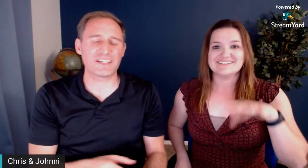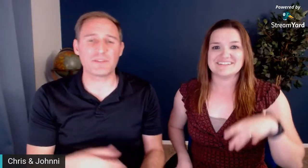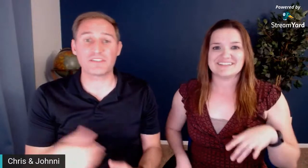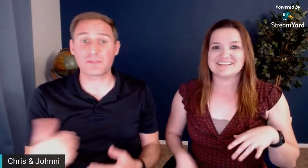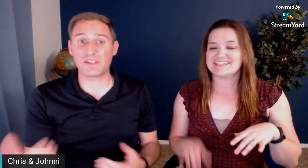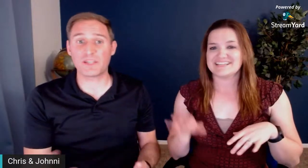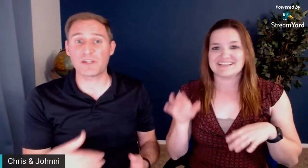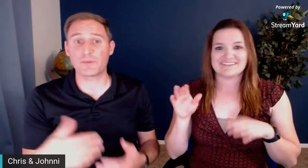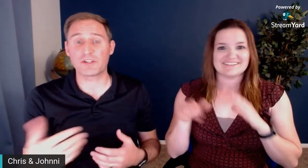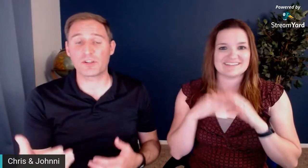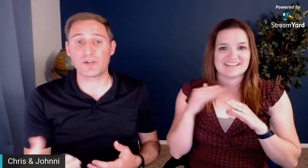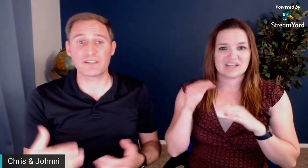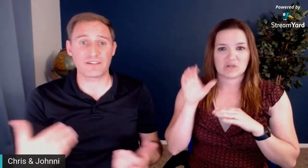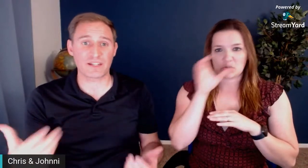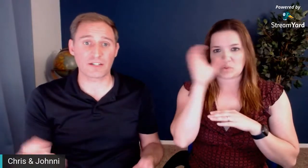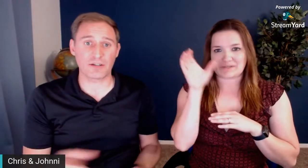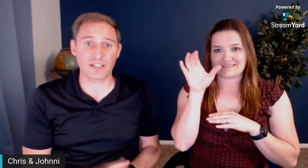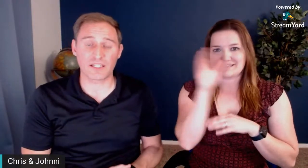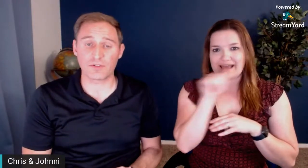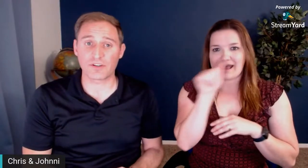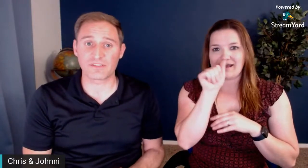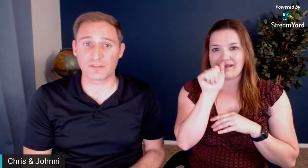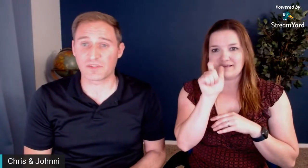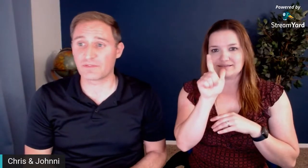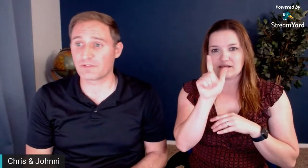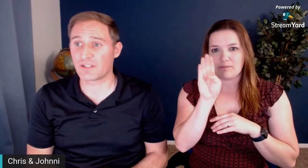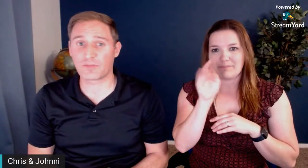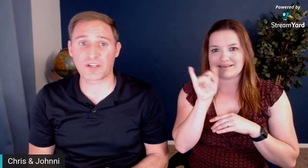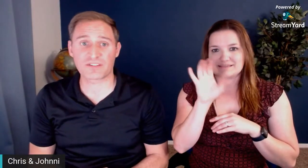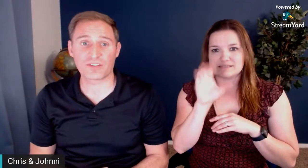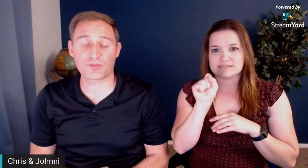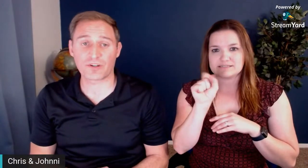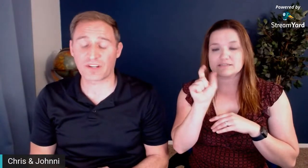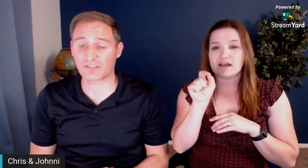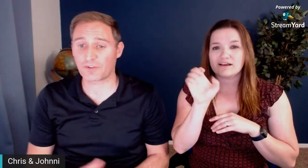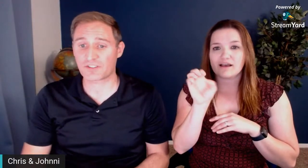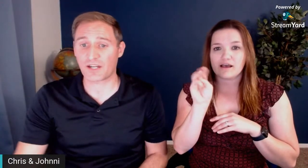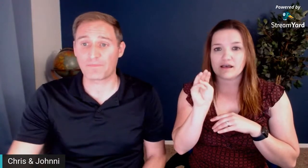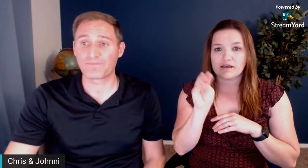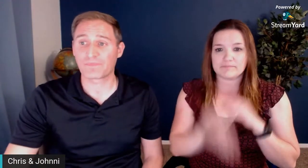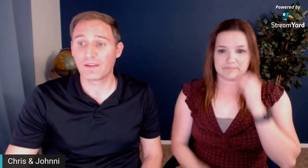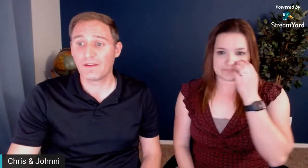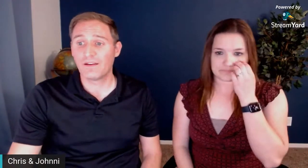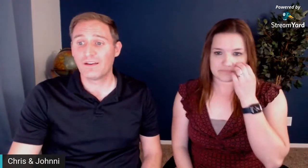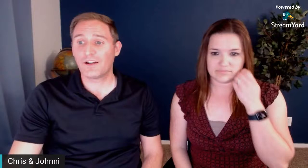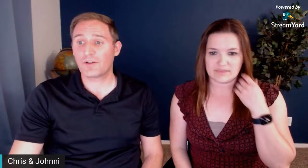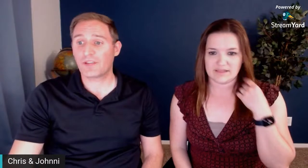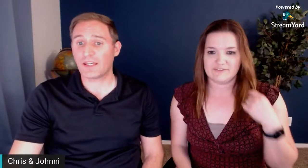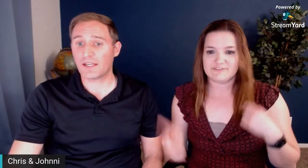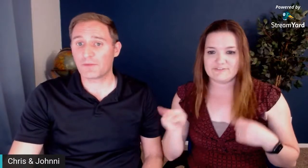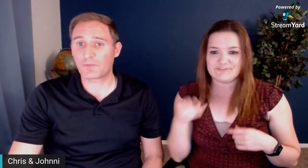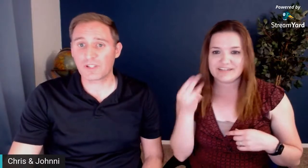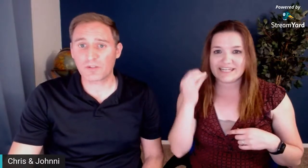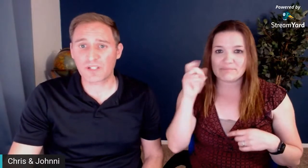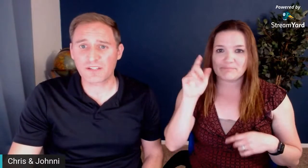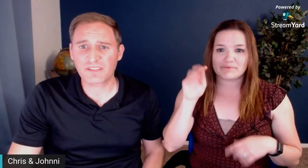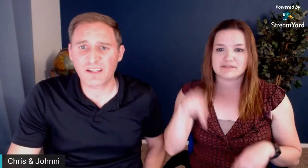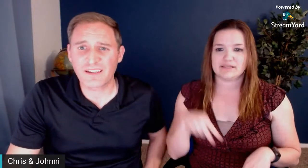same deal send me an email let me know you won and then i'll go ahead and give you all the zoom in information to join our next workshop okay um really quick ask uh